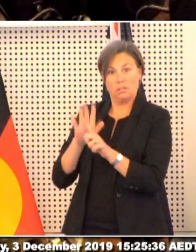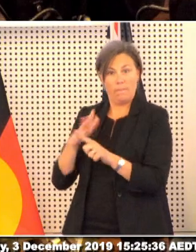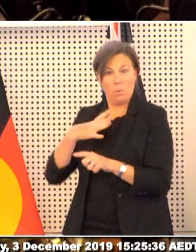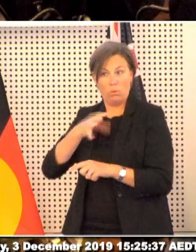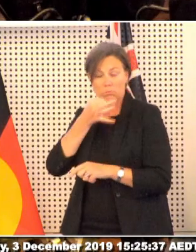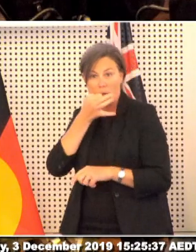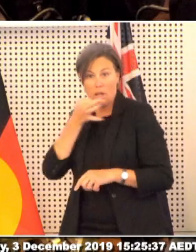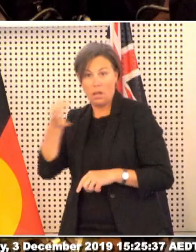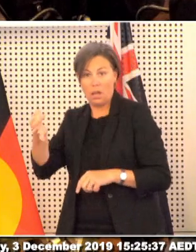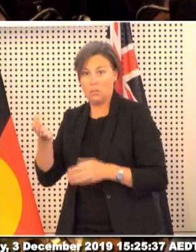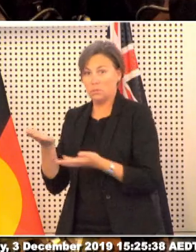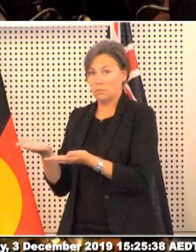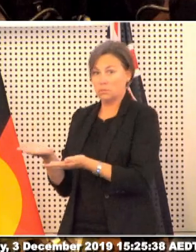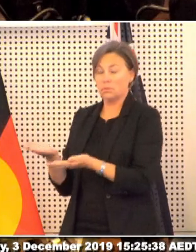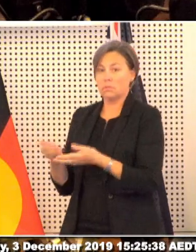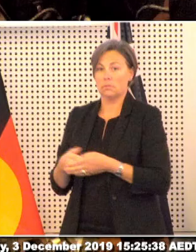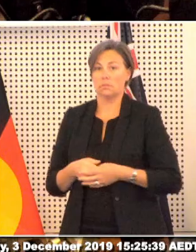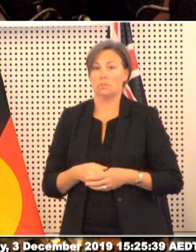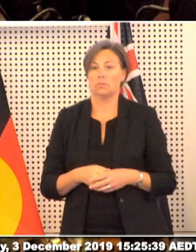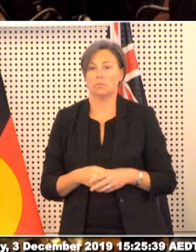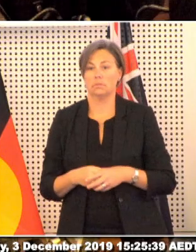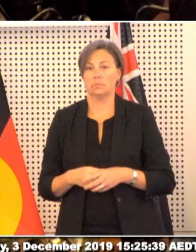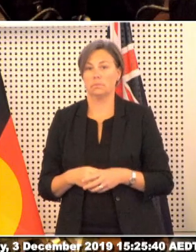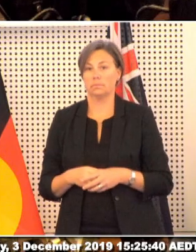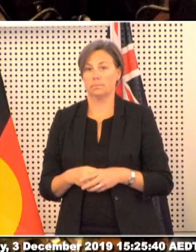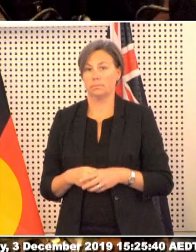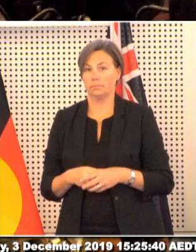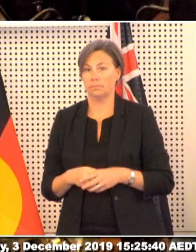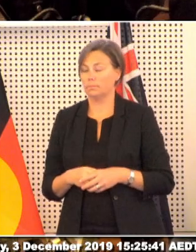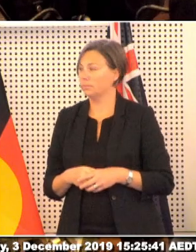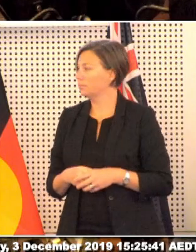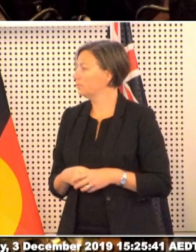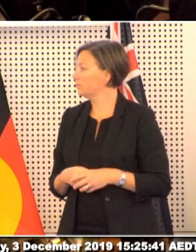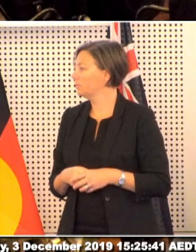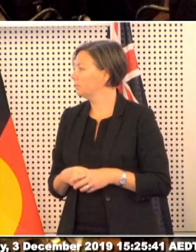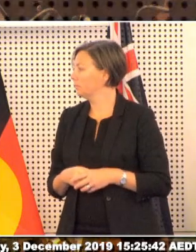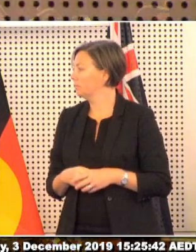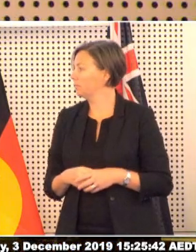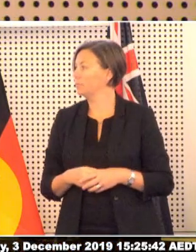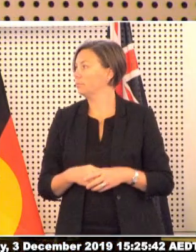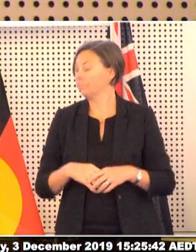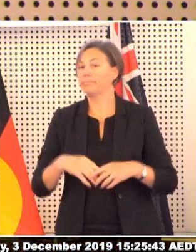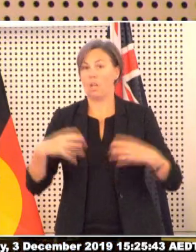questions with the Chair’s leave. Yes. Commissioner McEwin has a question.